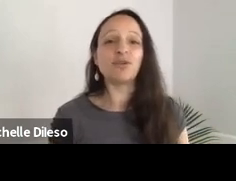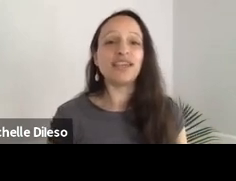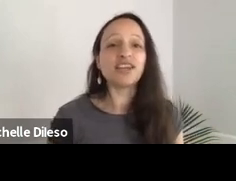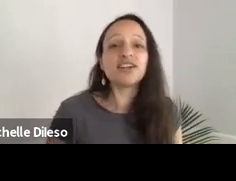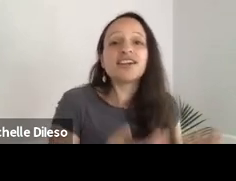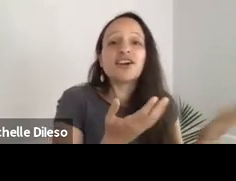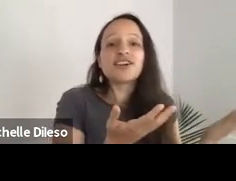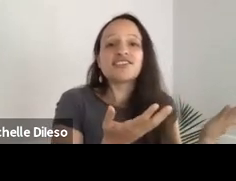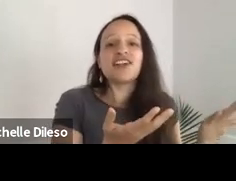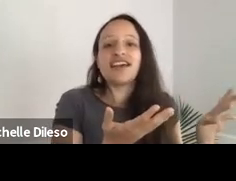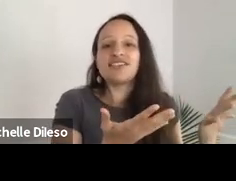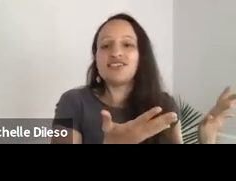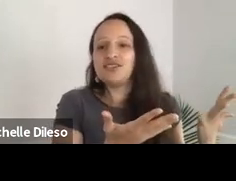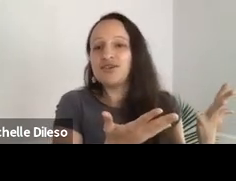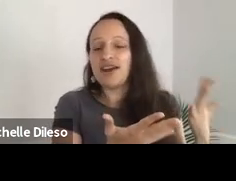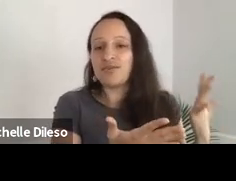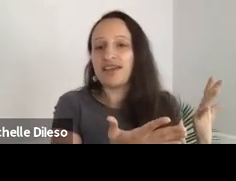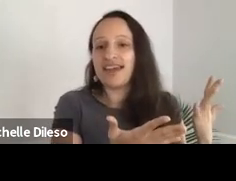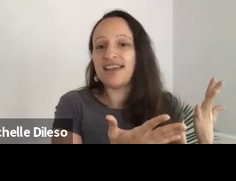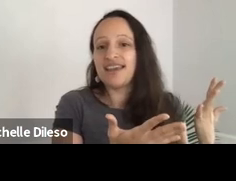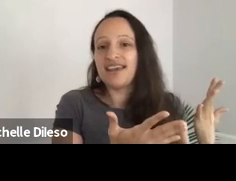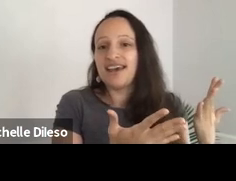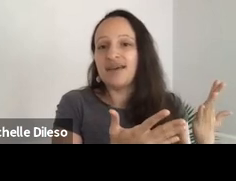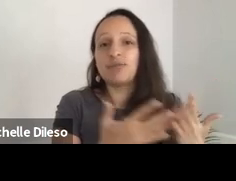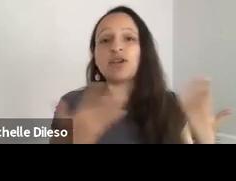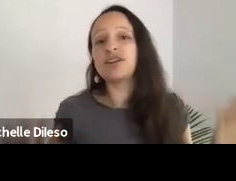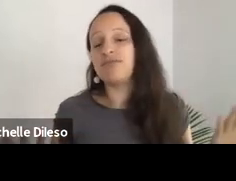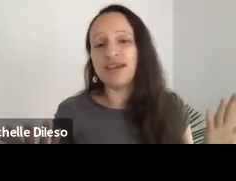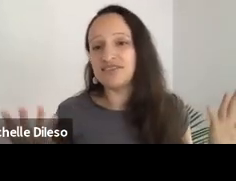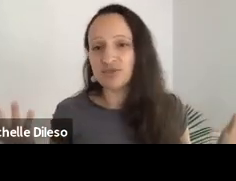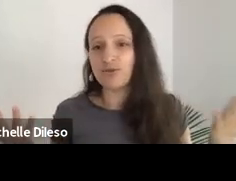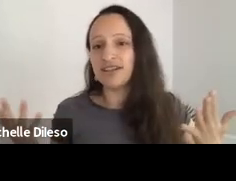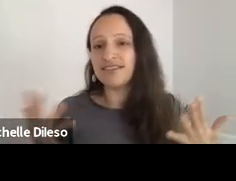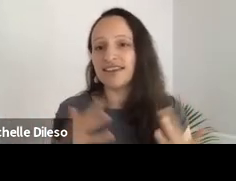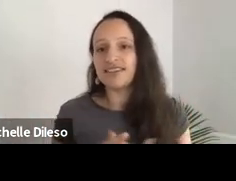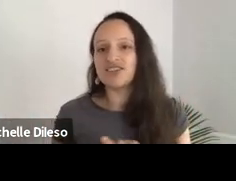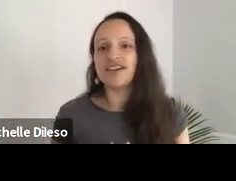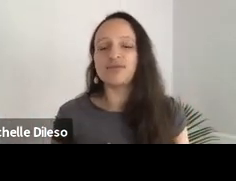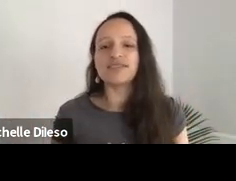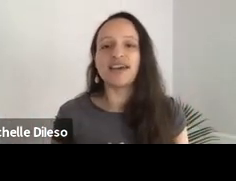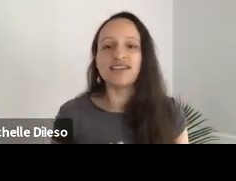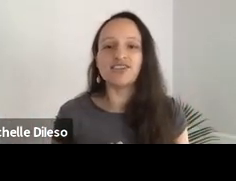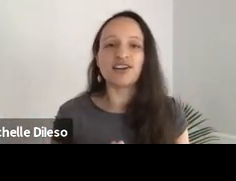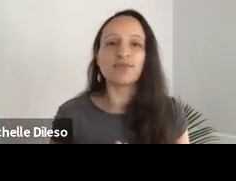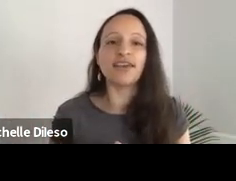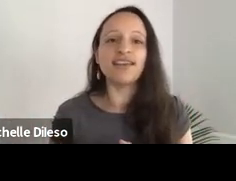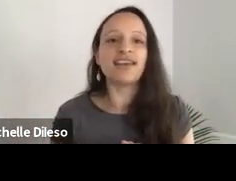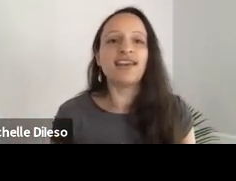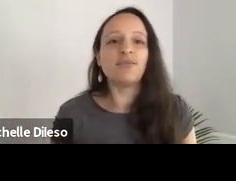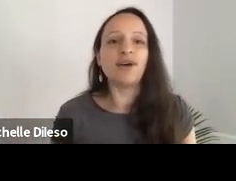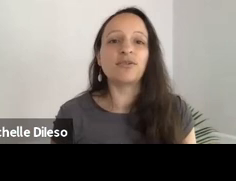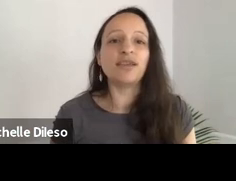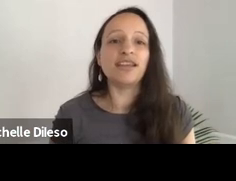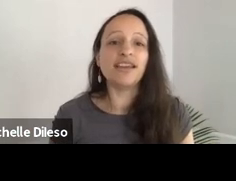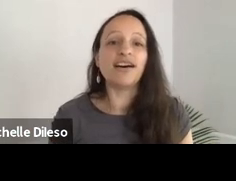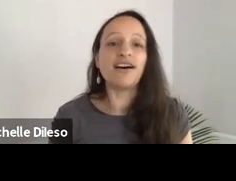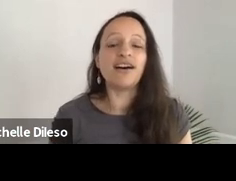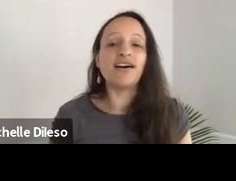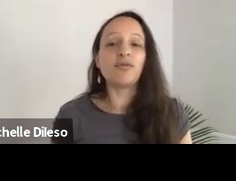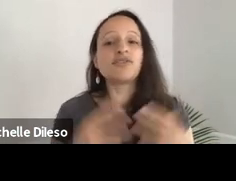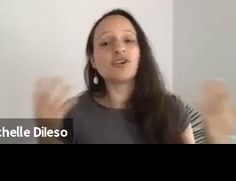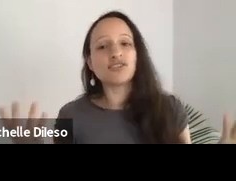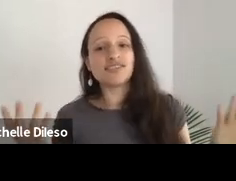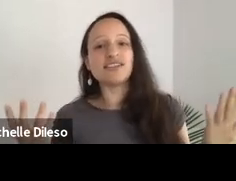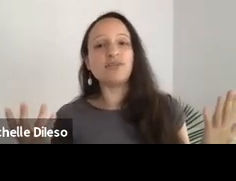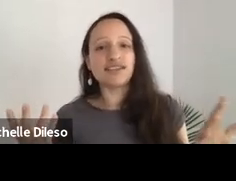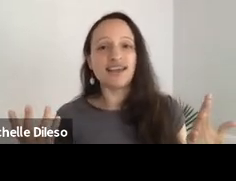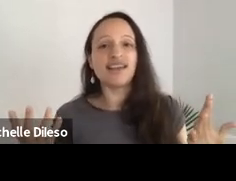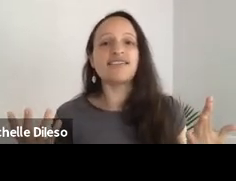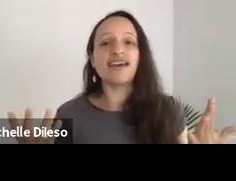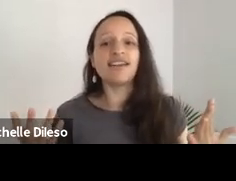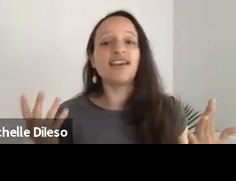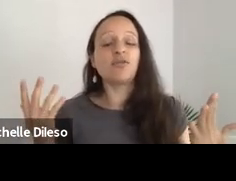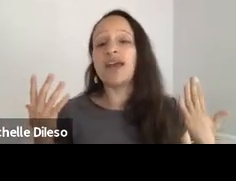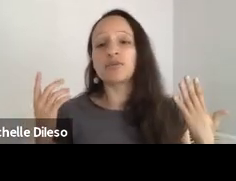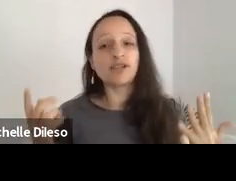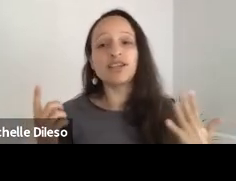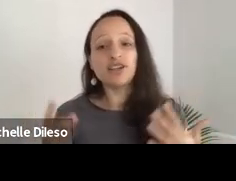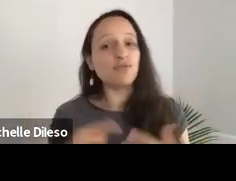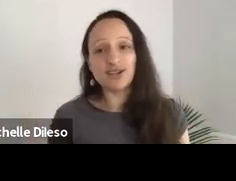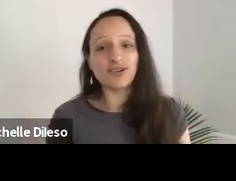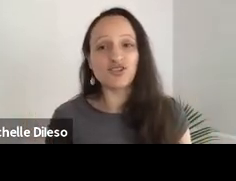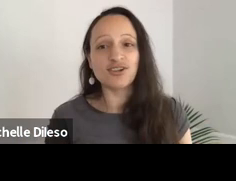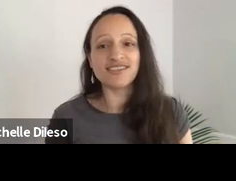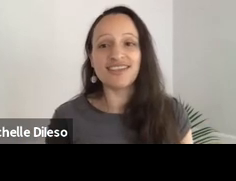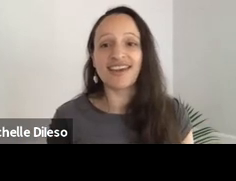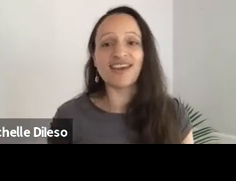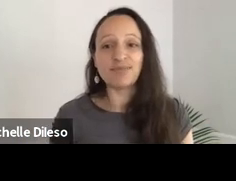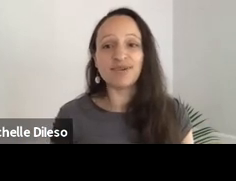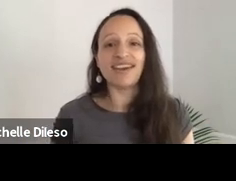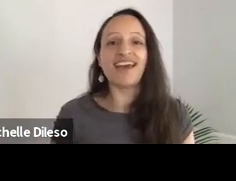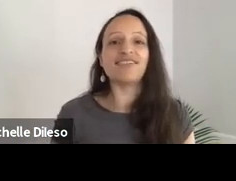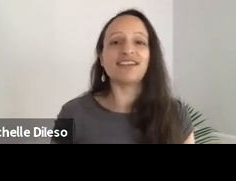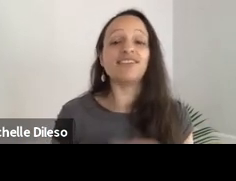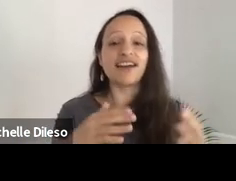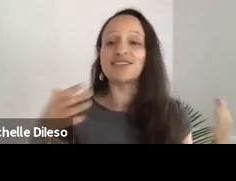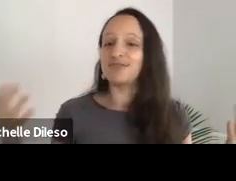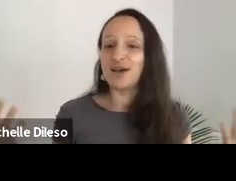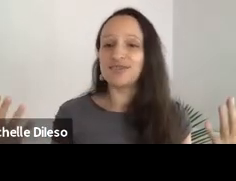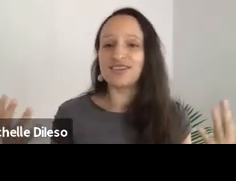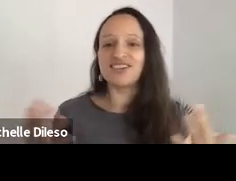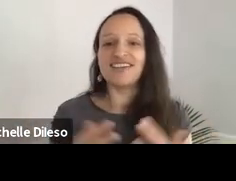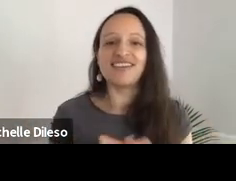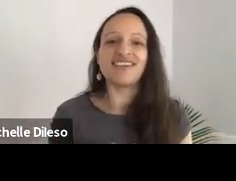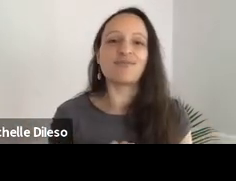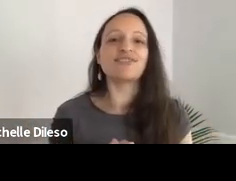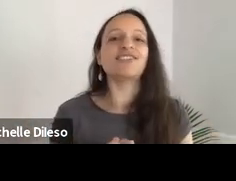So we could encourage the child to do airplay, and we could have been disappointed that the child was not into airplay, but we chose instead to be excited that we had a really good materials choice in that cup, and having lots of cups so the child had